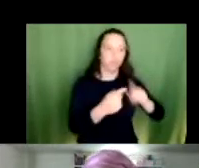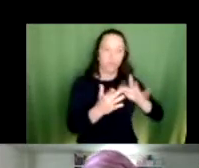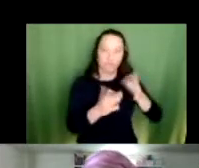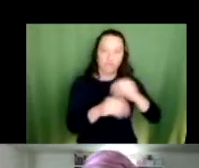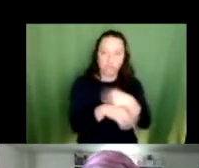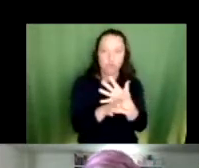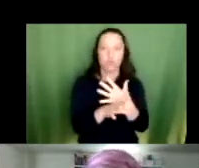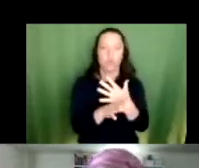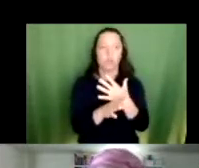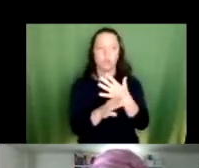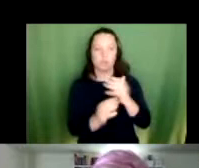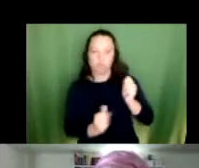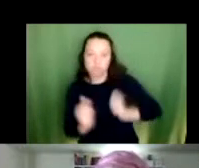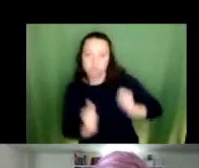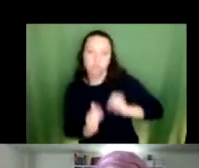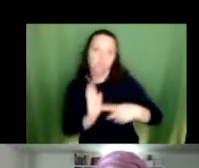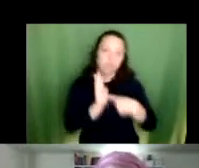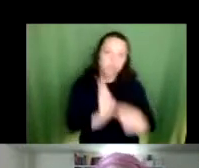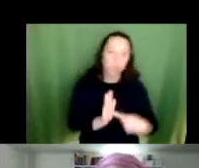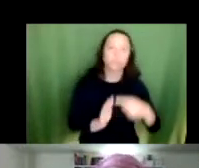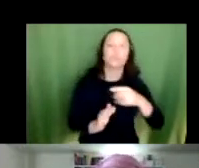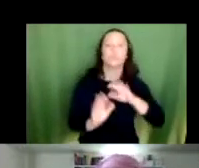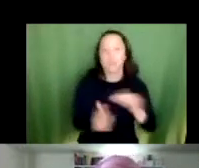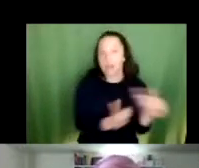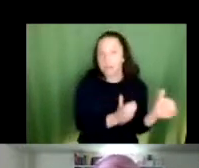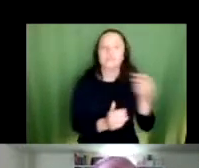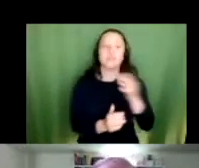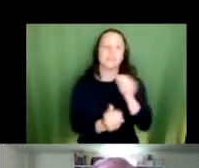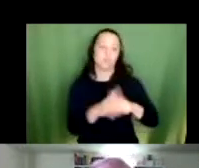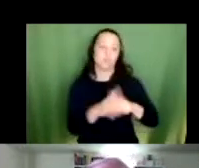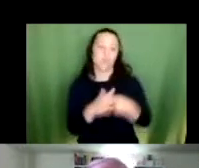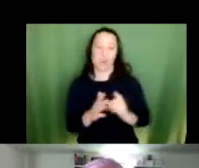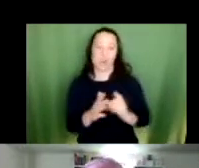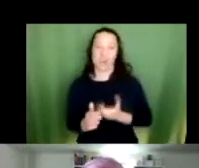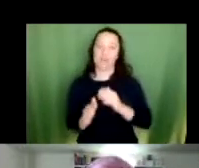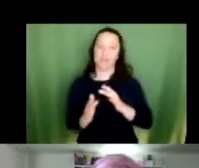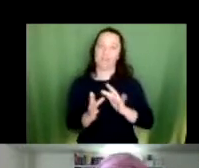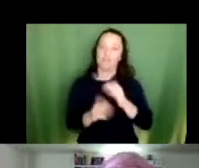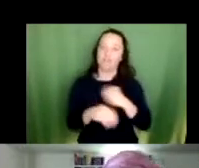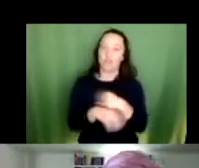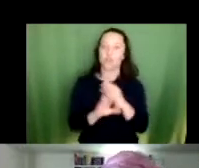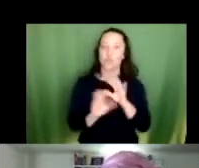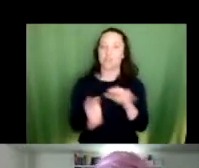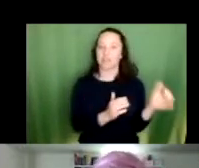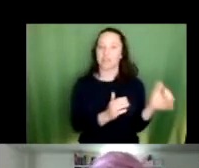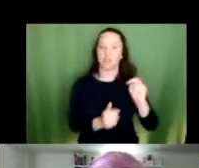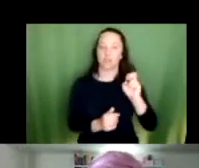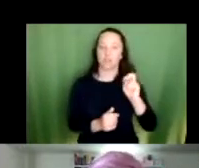We started our classes in November 2020. These classes made it possible for us to